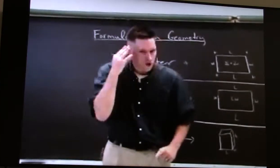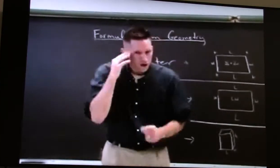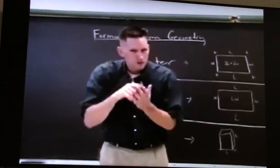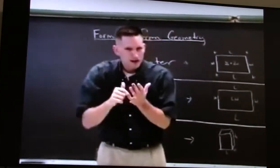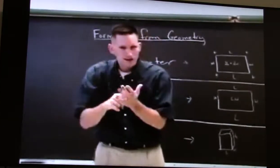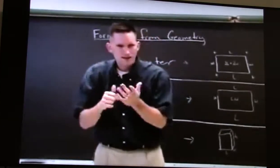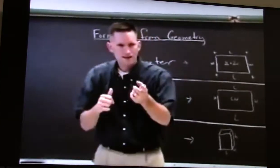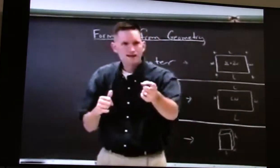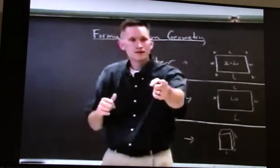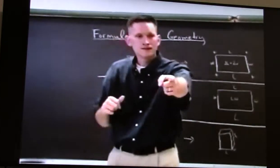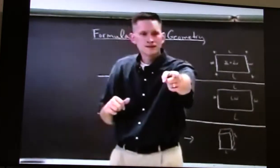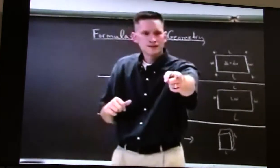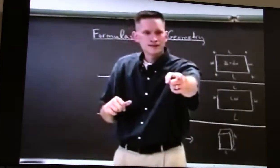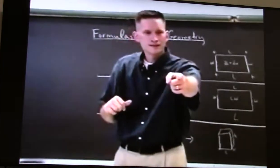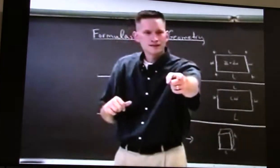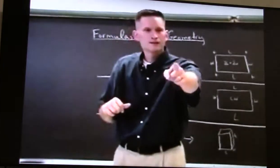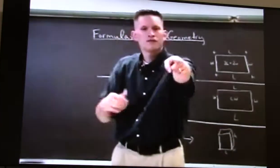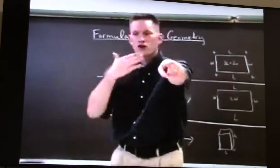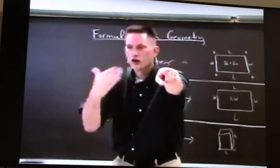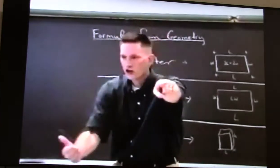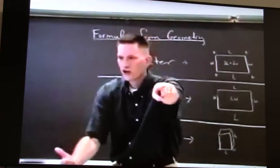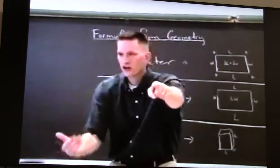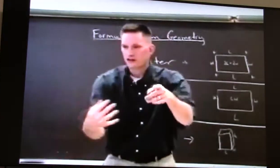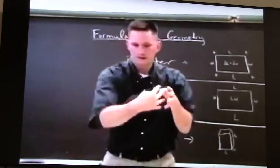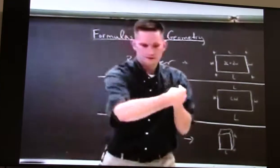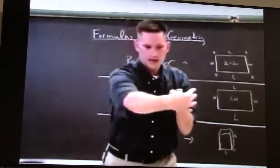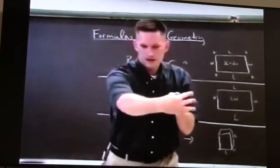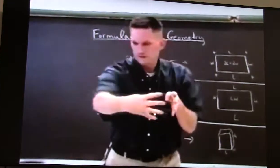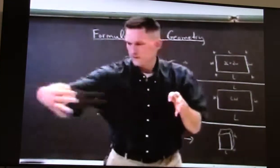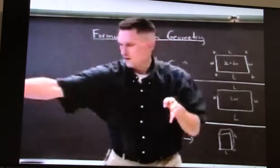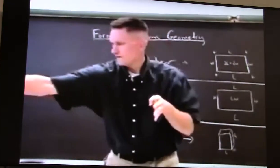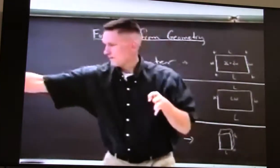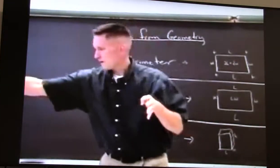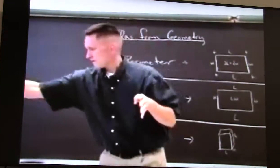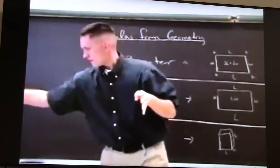Like, say your a farmer. How would a farmer use it?